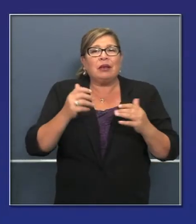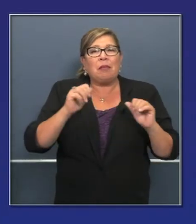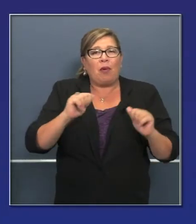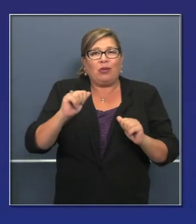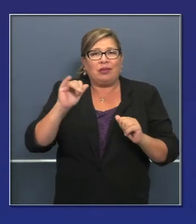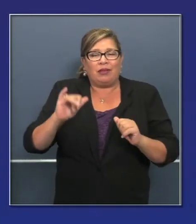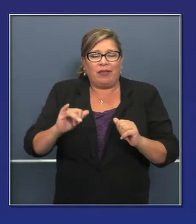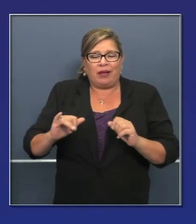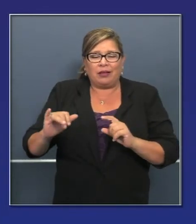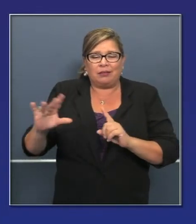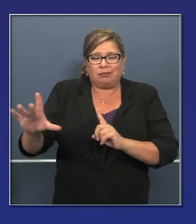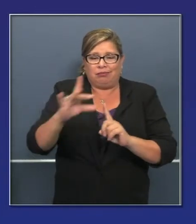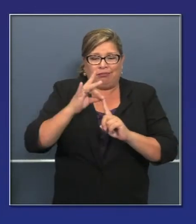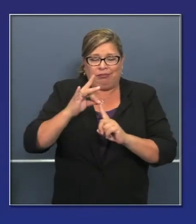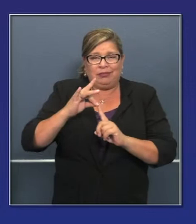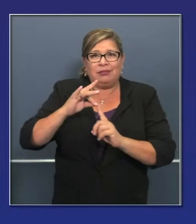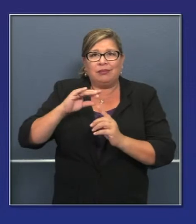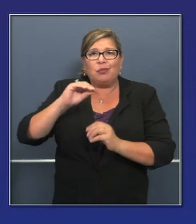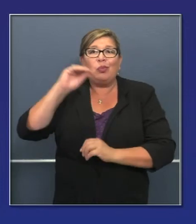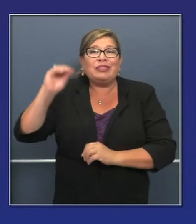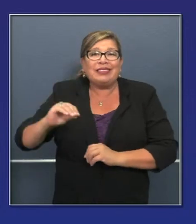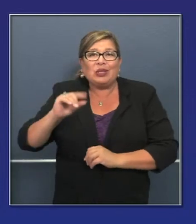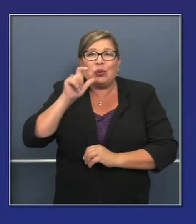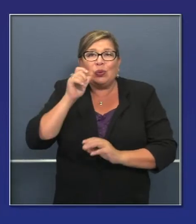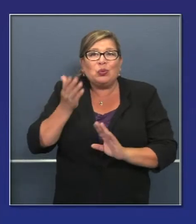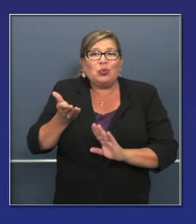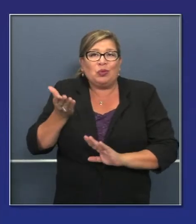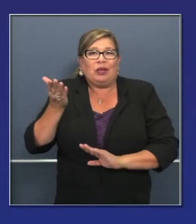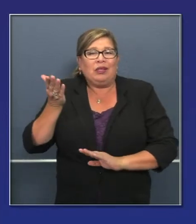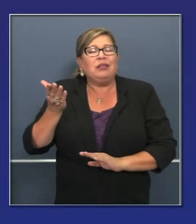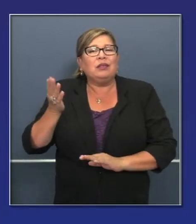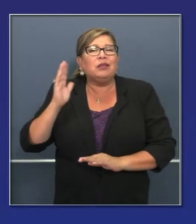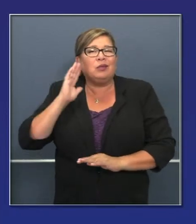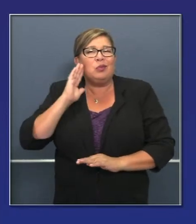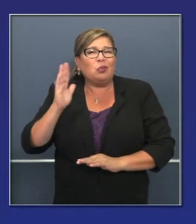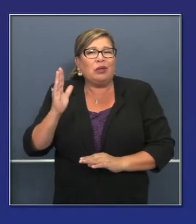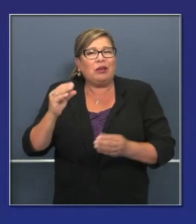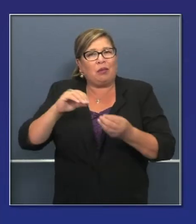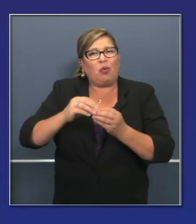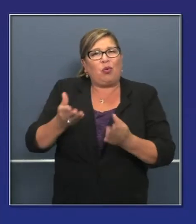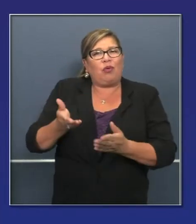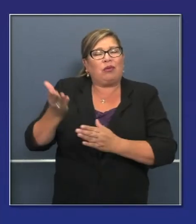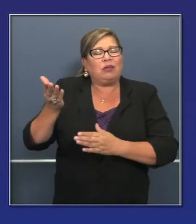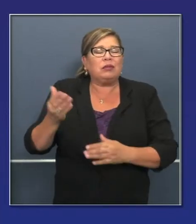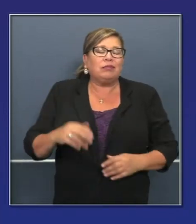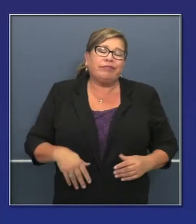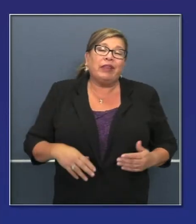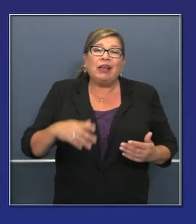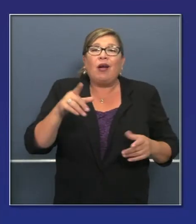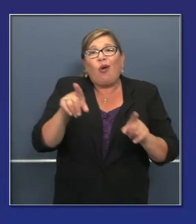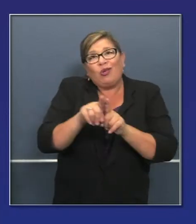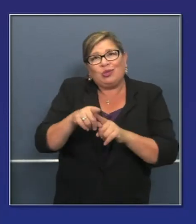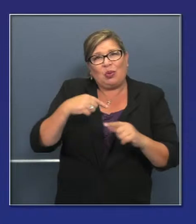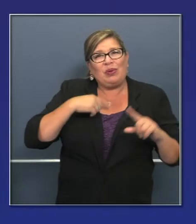rate as we do a more and more testing throughout the state of California that said these numbers